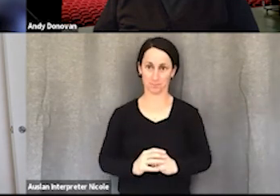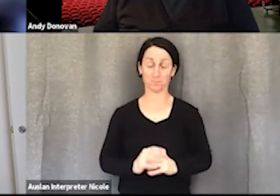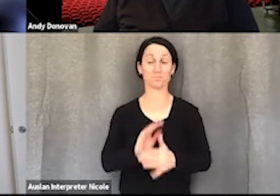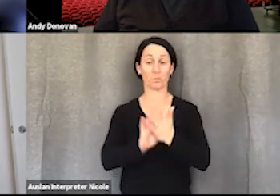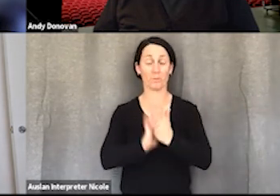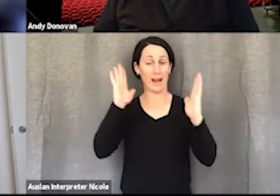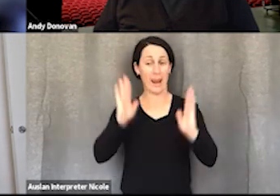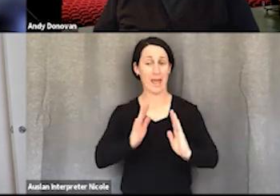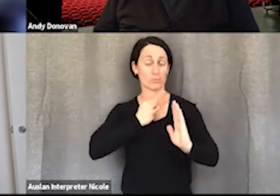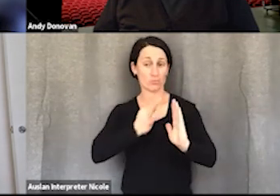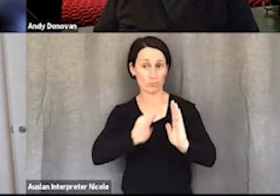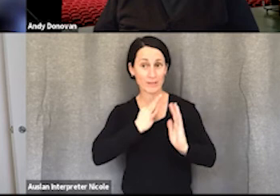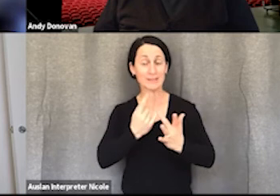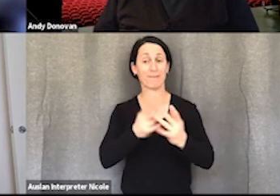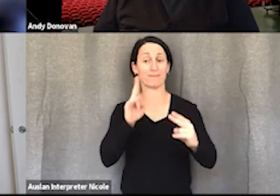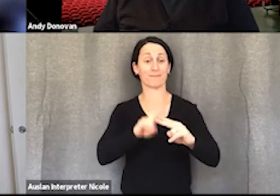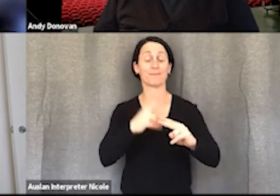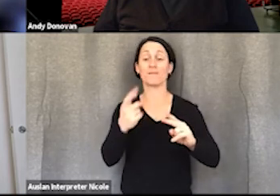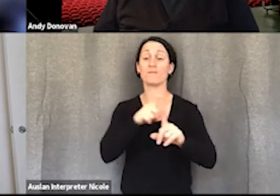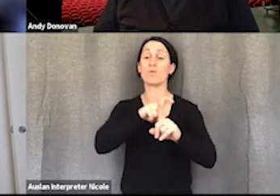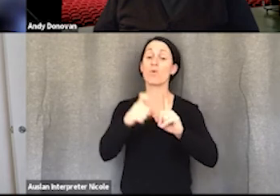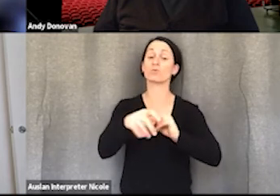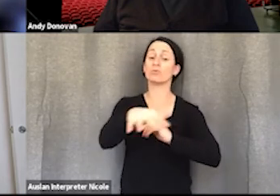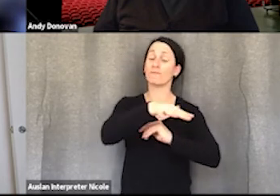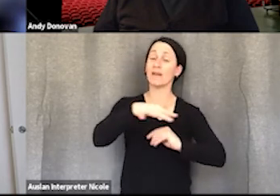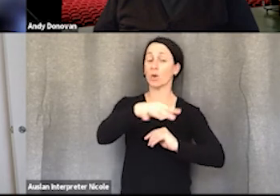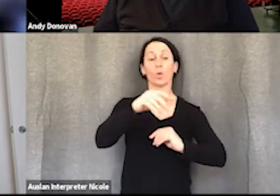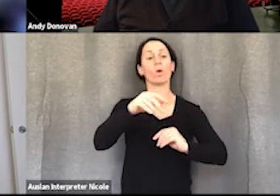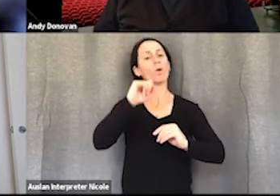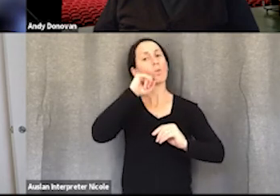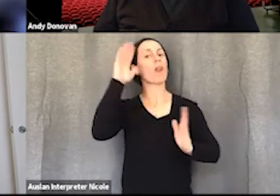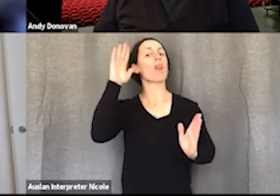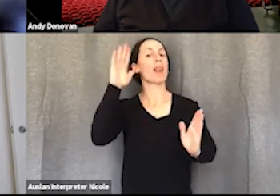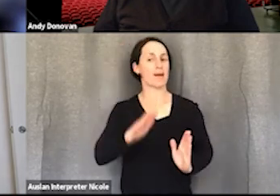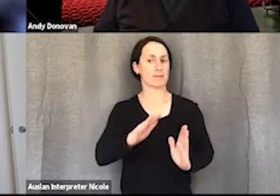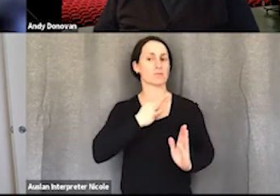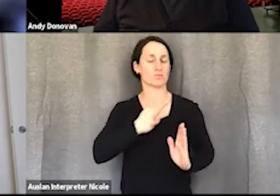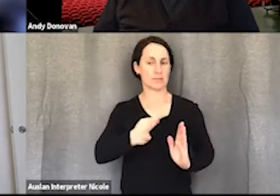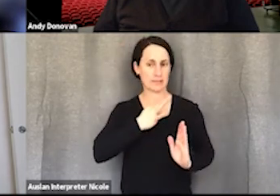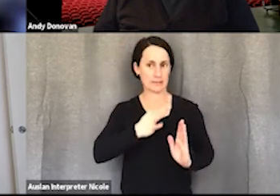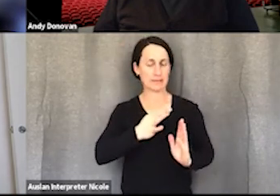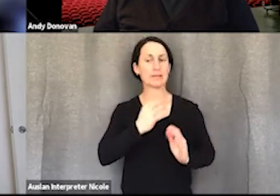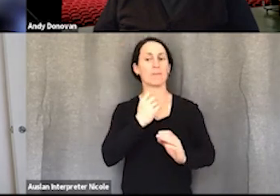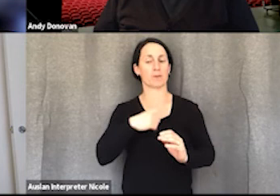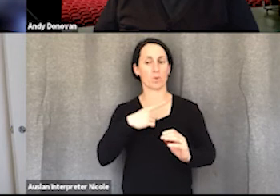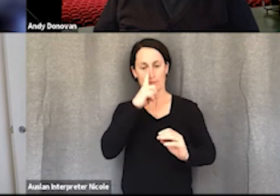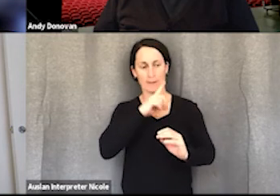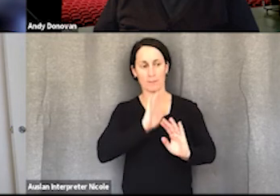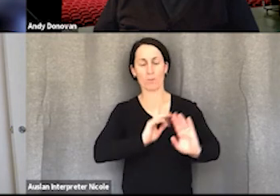transmission happening at a cultural venue is kept really low. I know it is incredibly difficult, but all of these